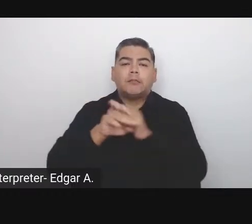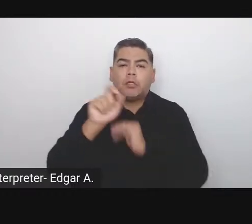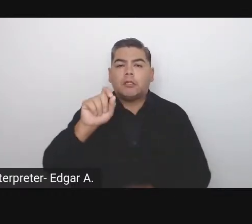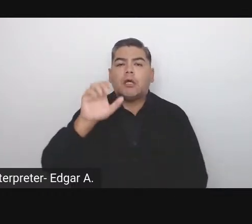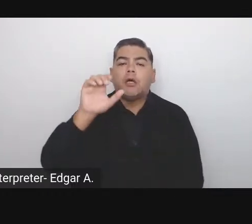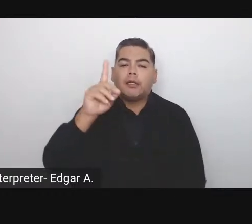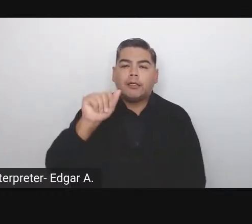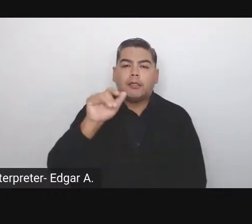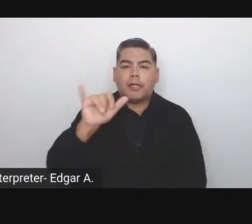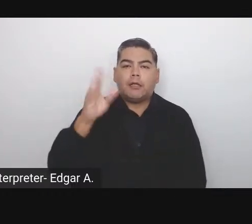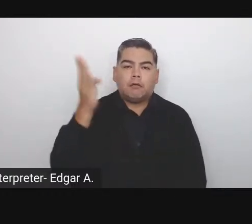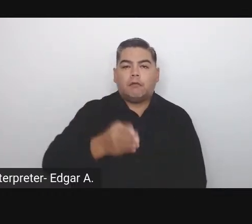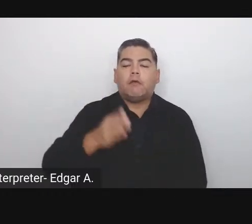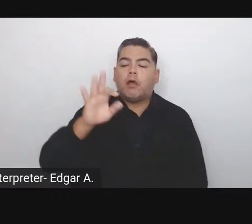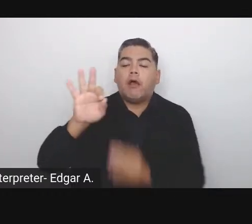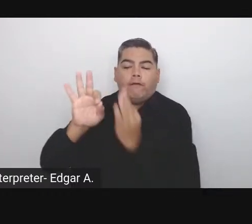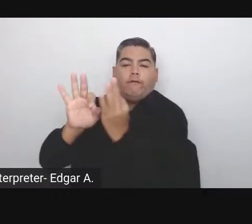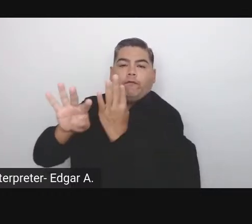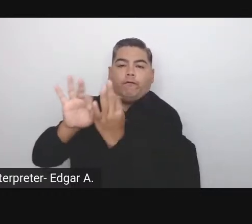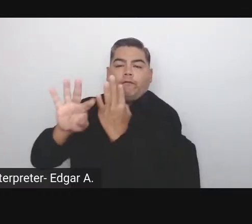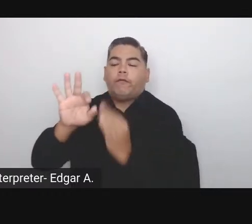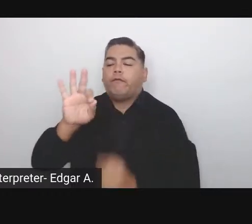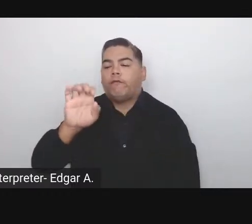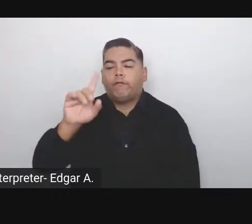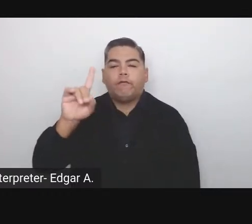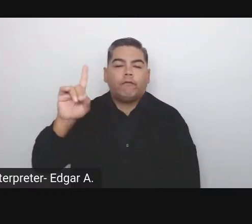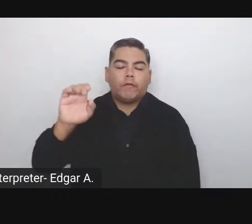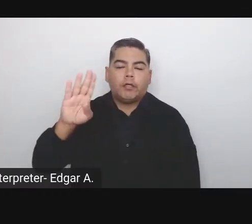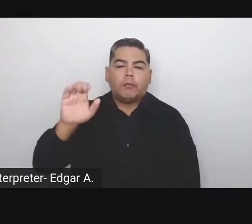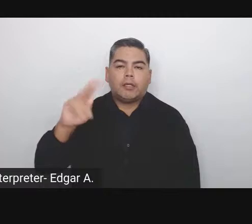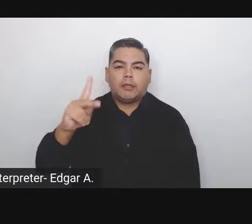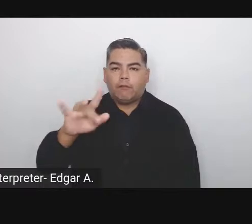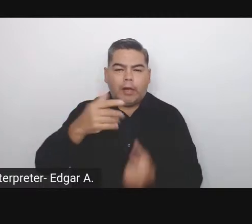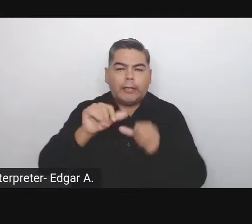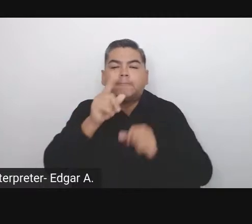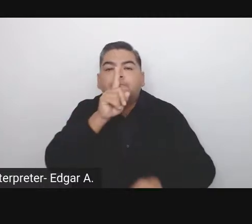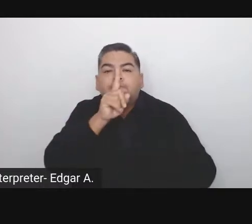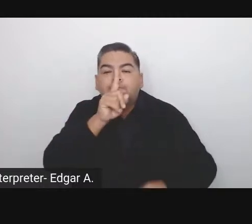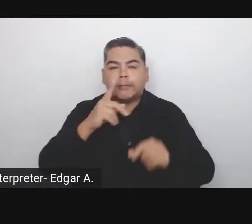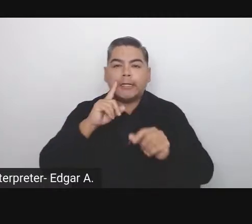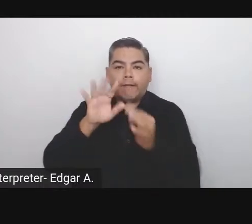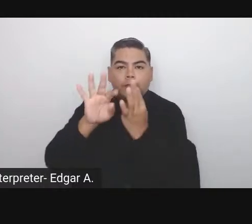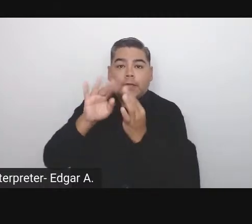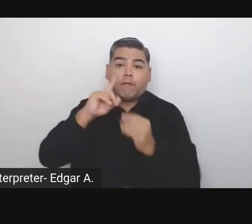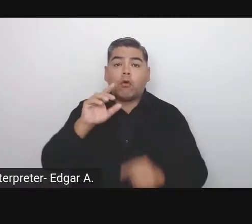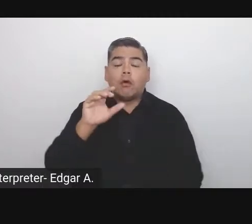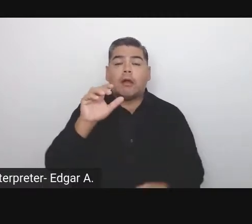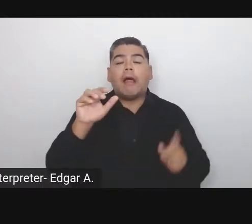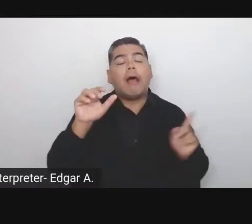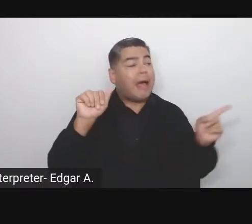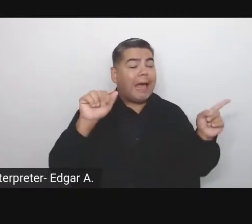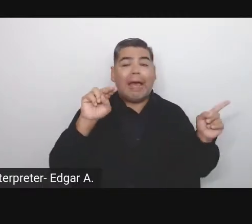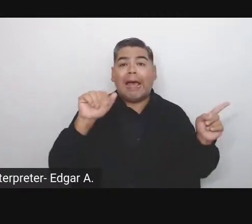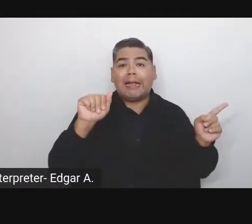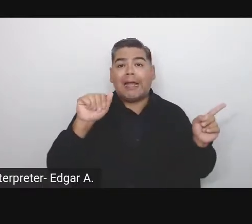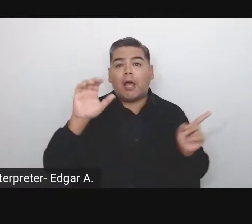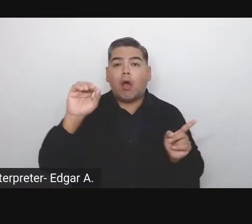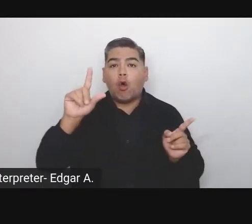While on break we appreciate if you would go to our website to provide